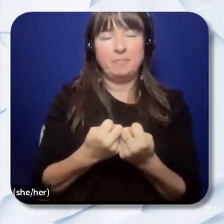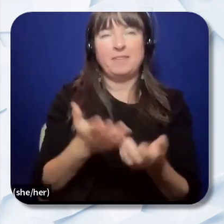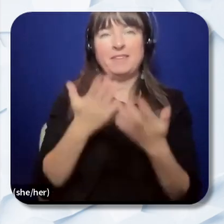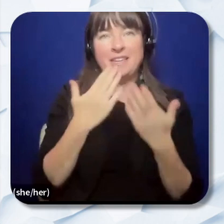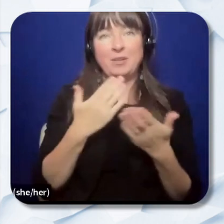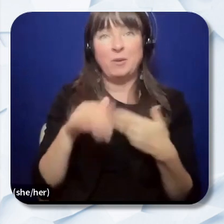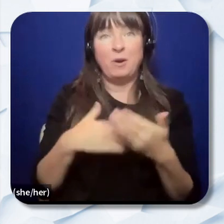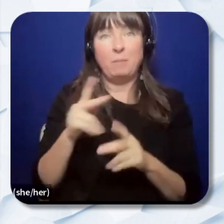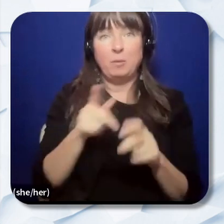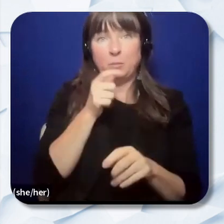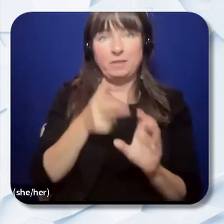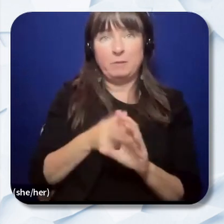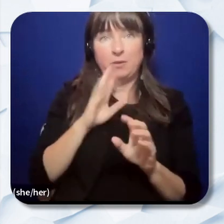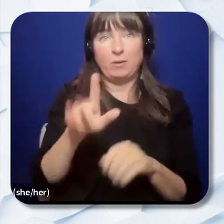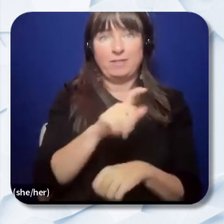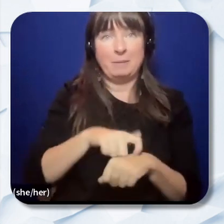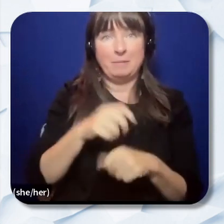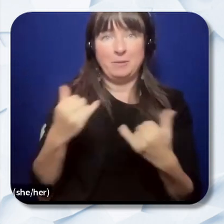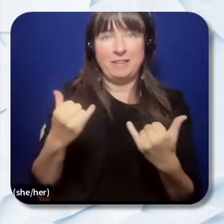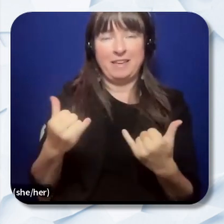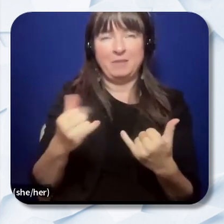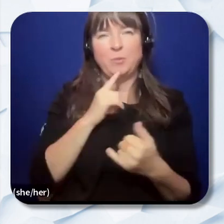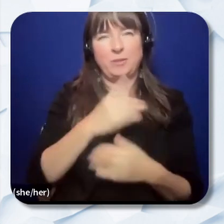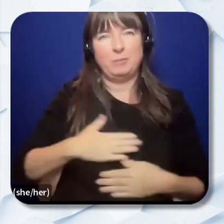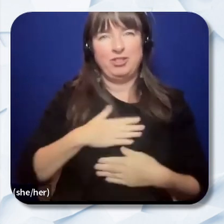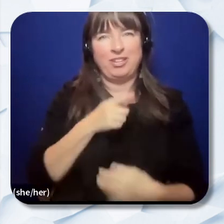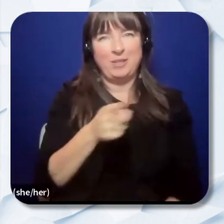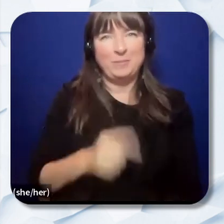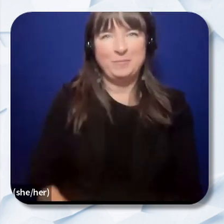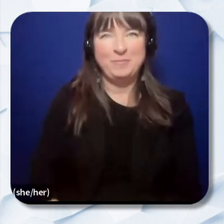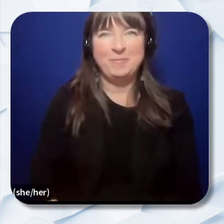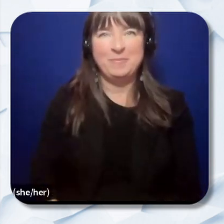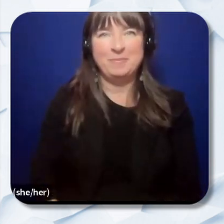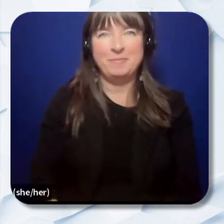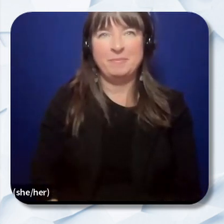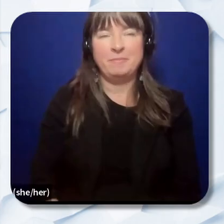all of the participants for your time today. We greatly appreciate you. We now leave you with a